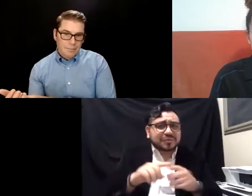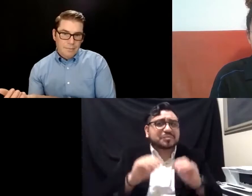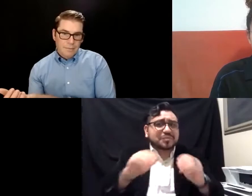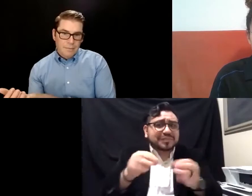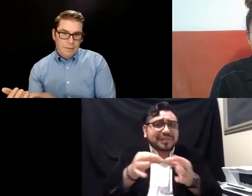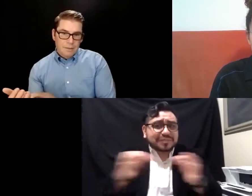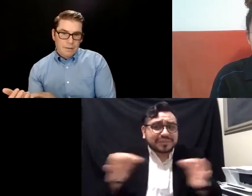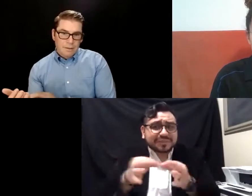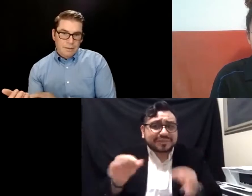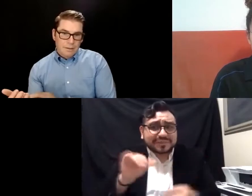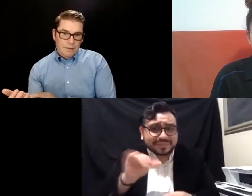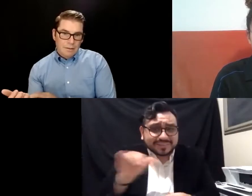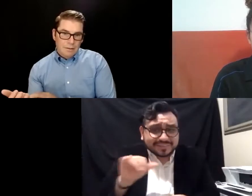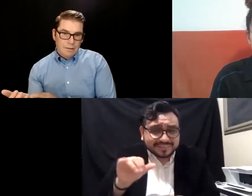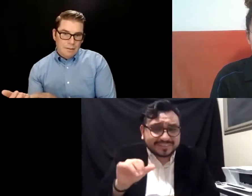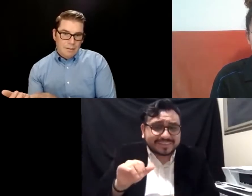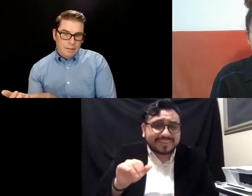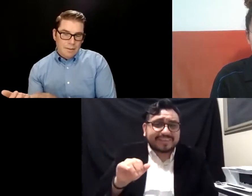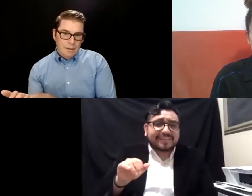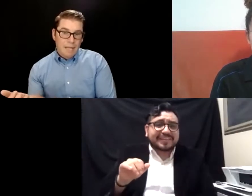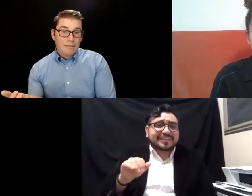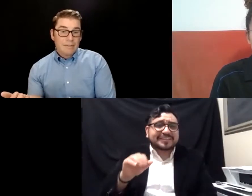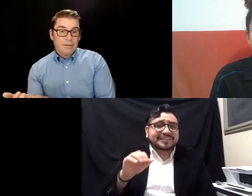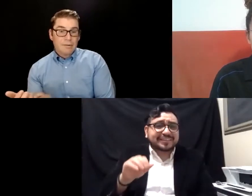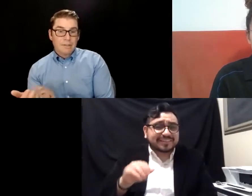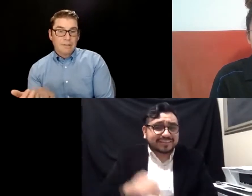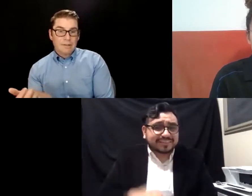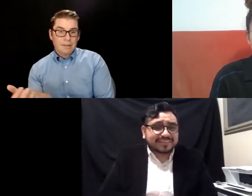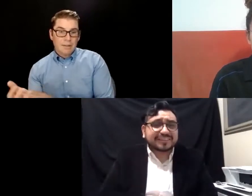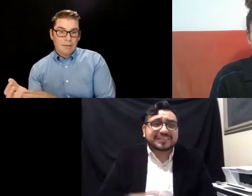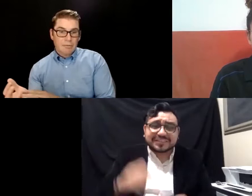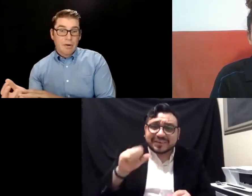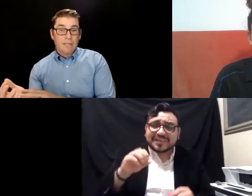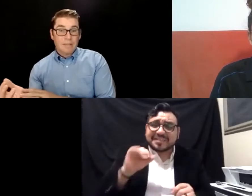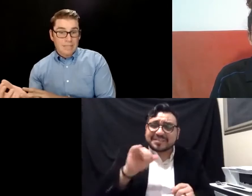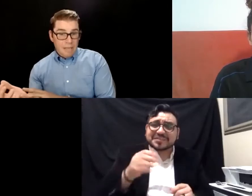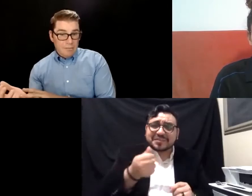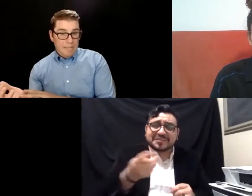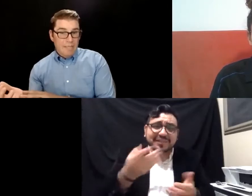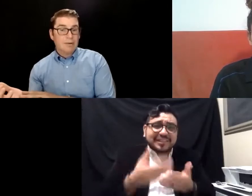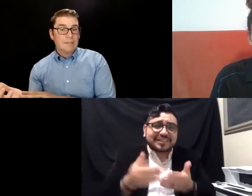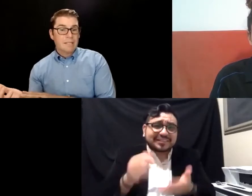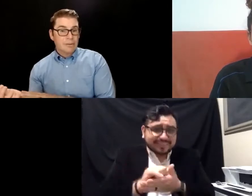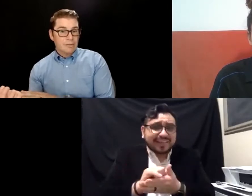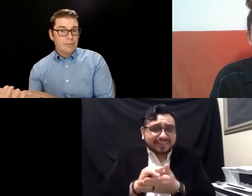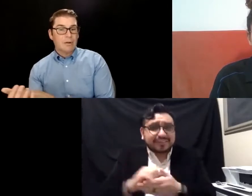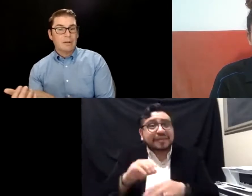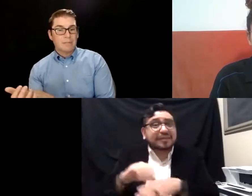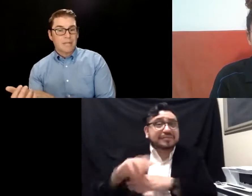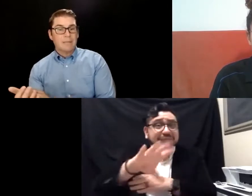Um, and if the student records themselves, encourage that student to put closed captioning